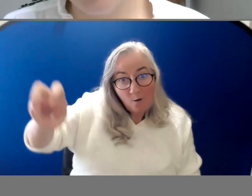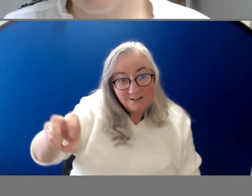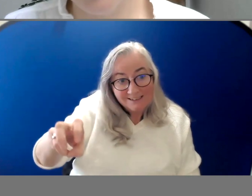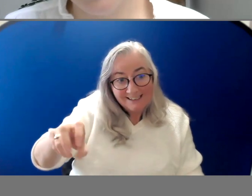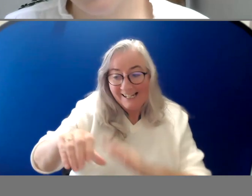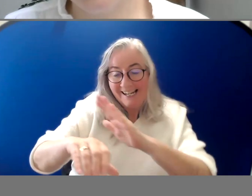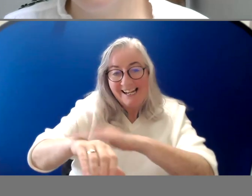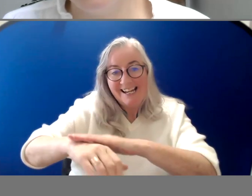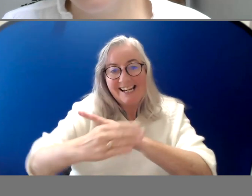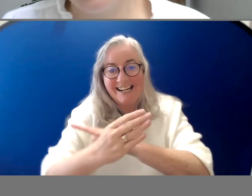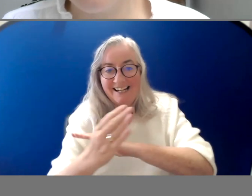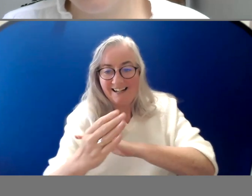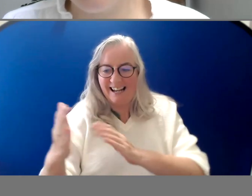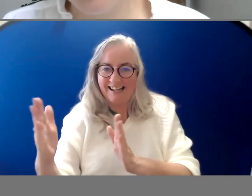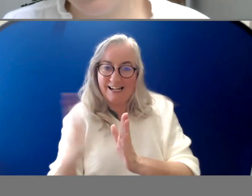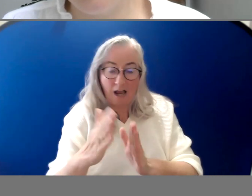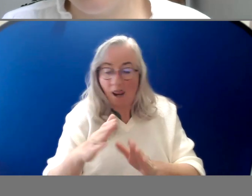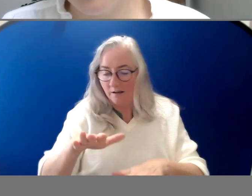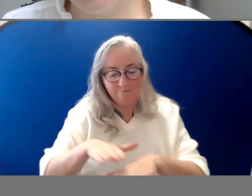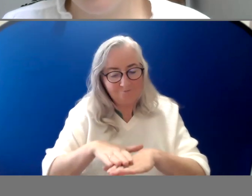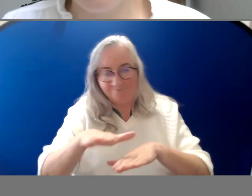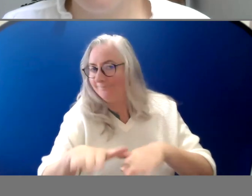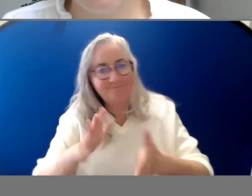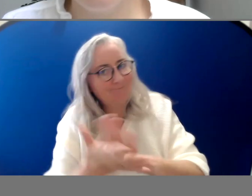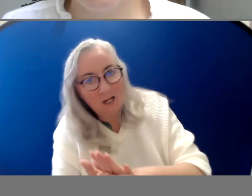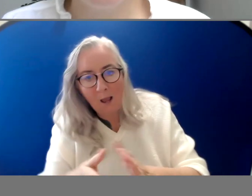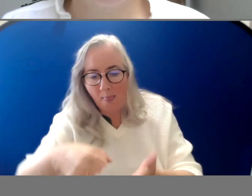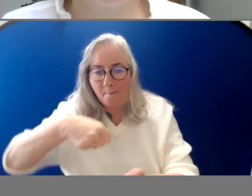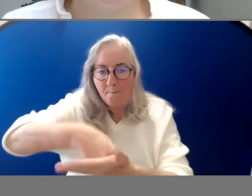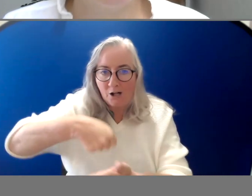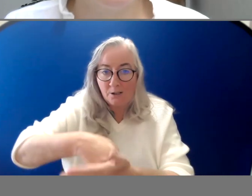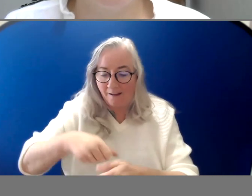the curved stairs she lost her footing right at the bottom she fell down two or three steps and